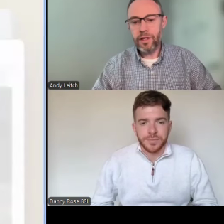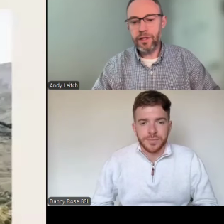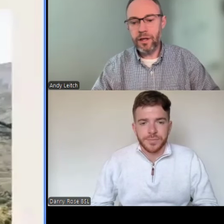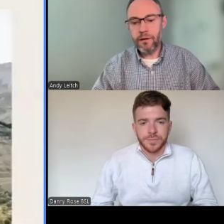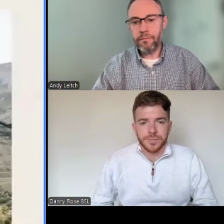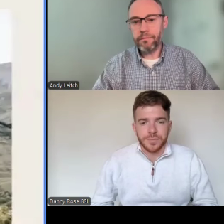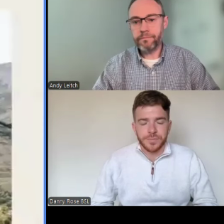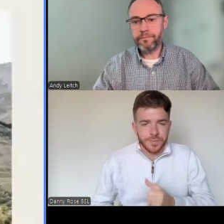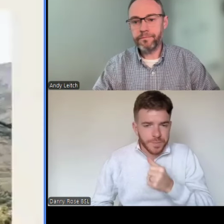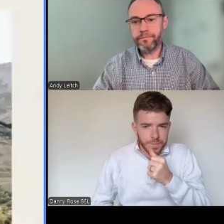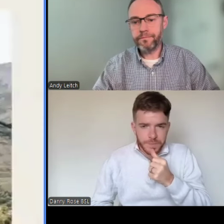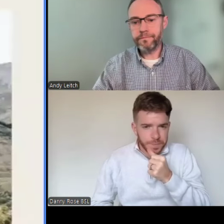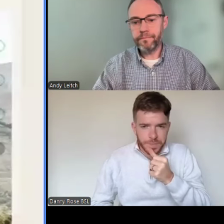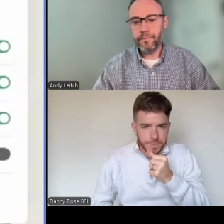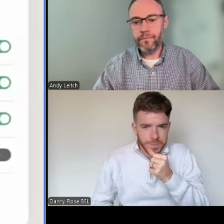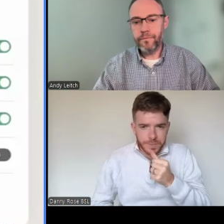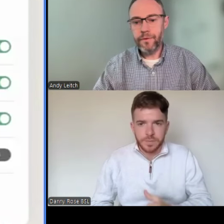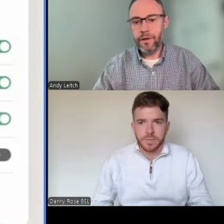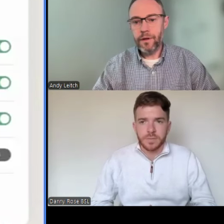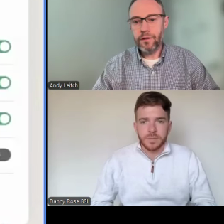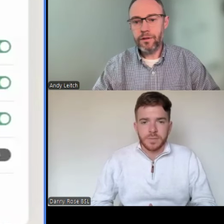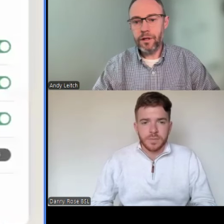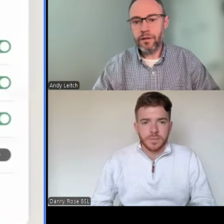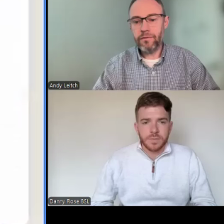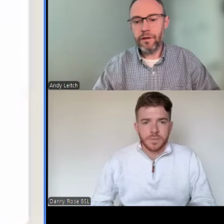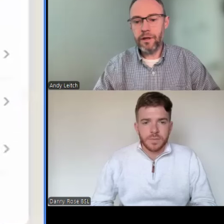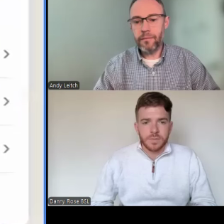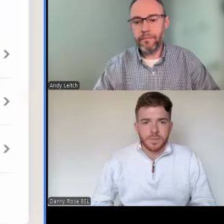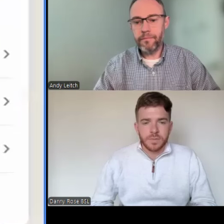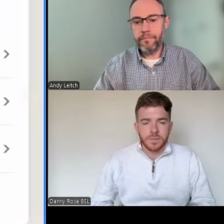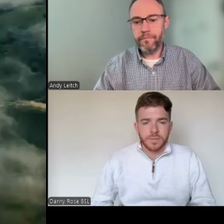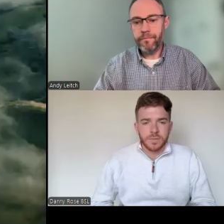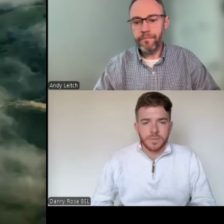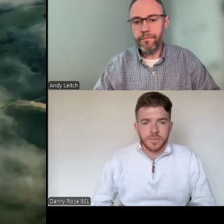Change that. Just clicked off of that.